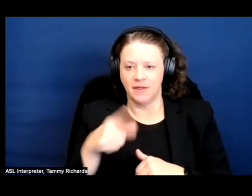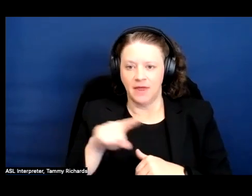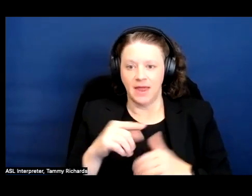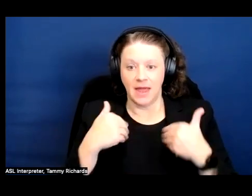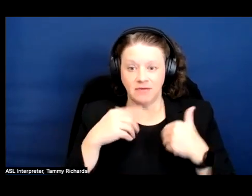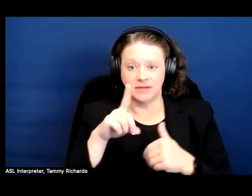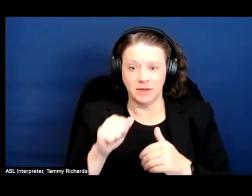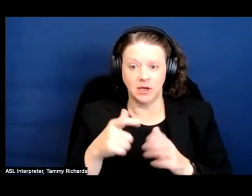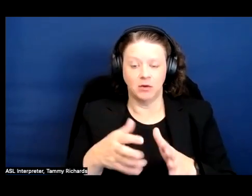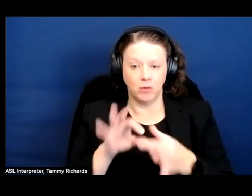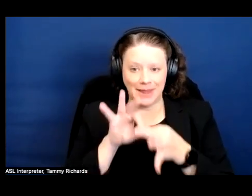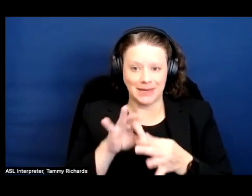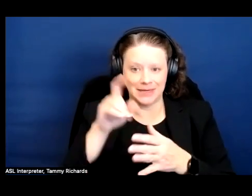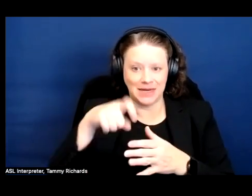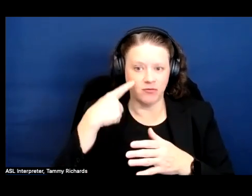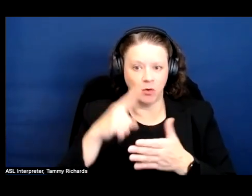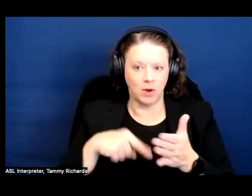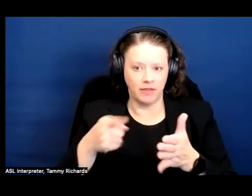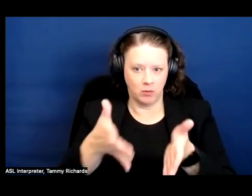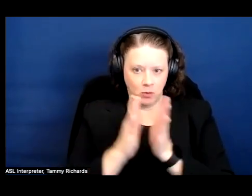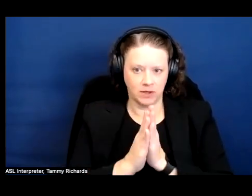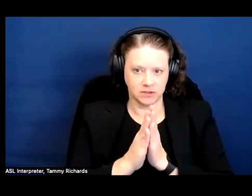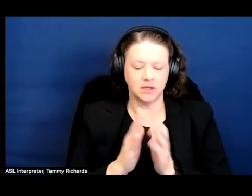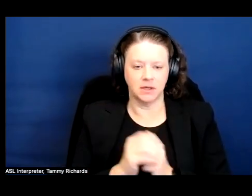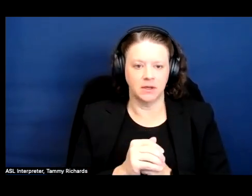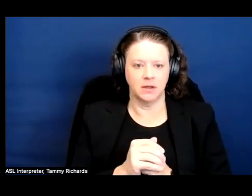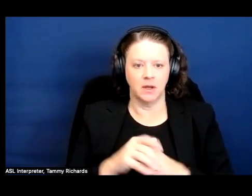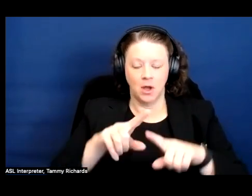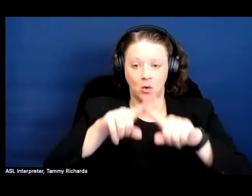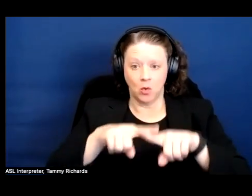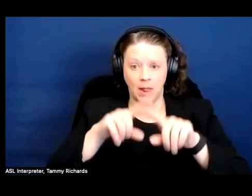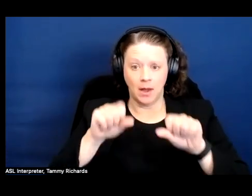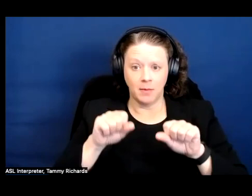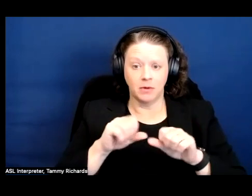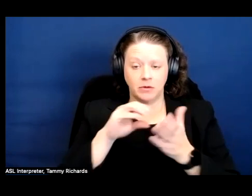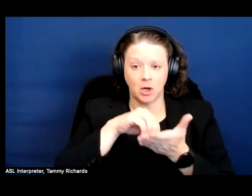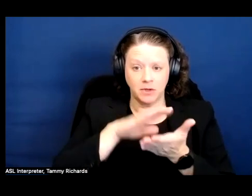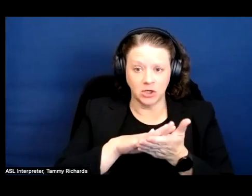or fundamentally alter the provider's services to provide access. And again, that would be really rare.